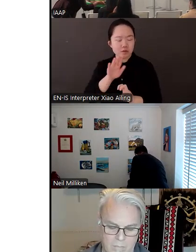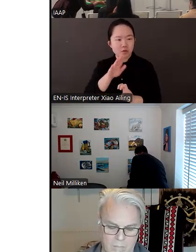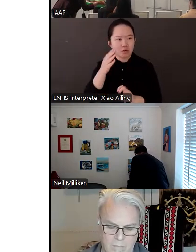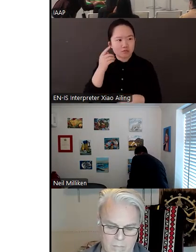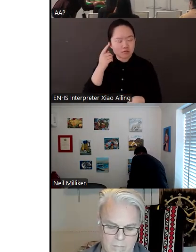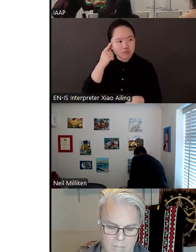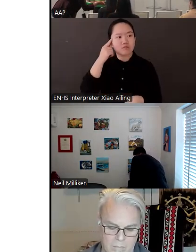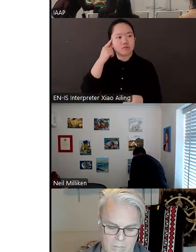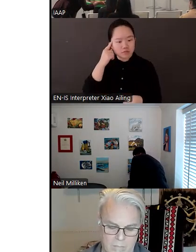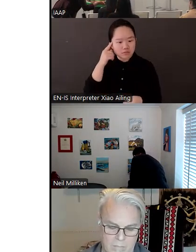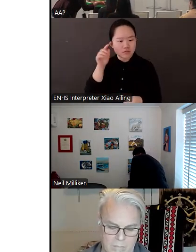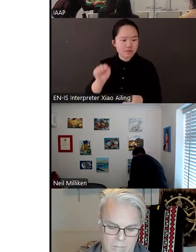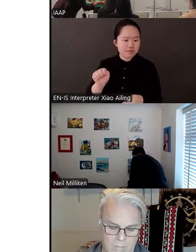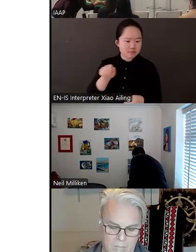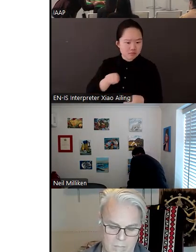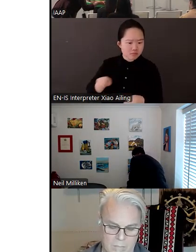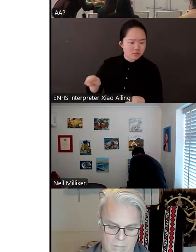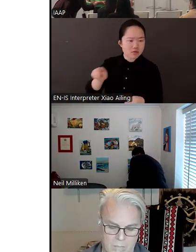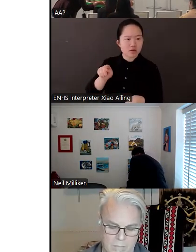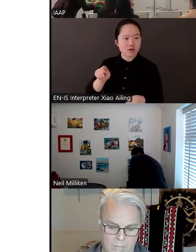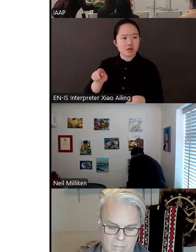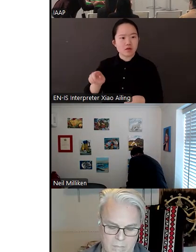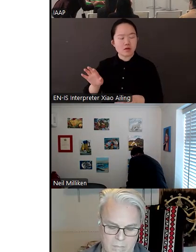if there is kind of another way of